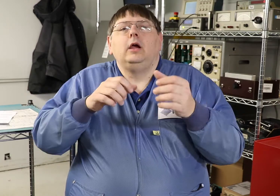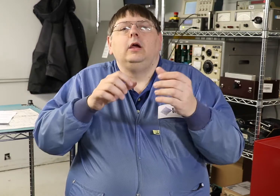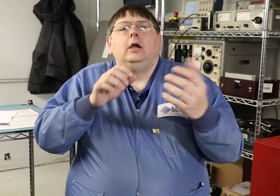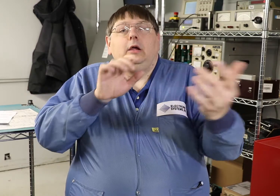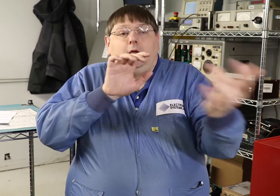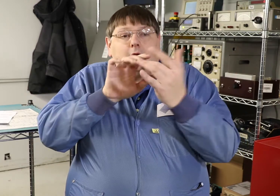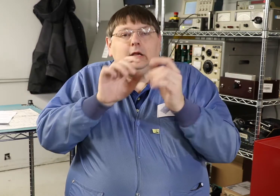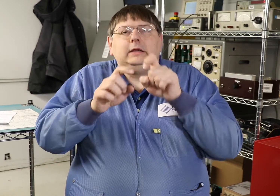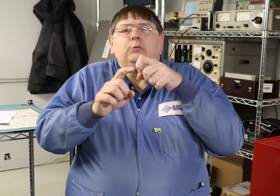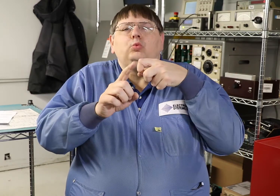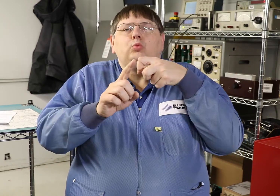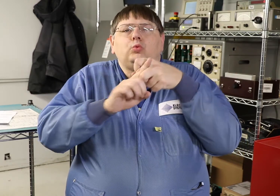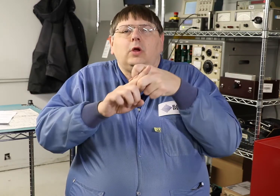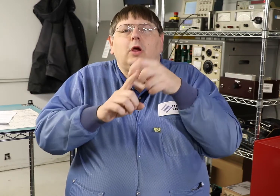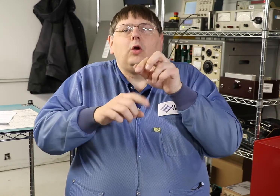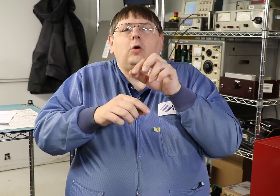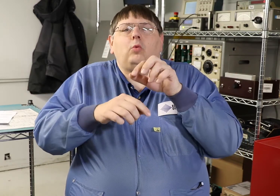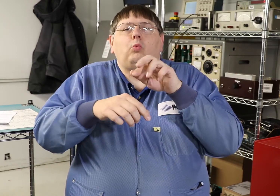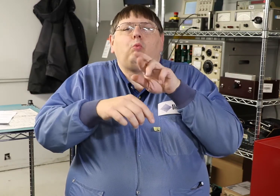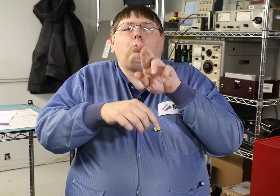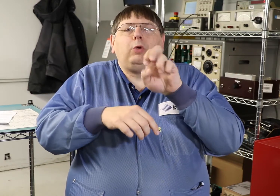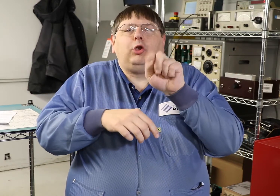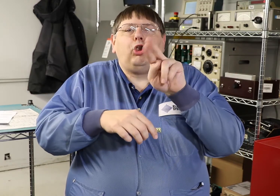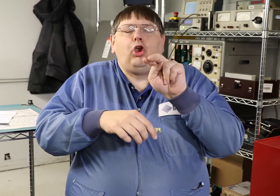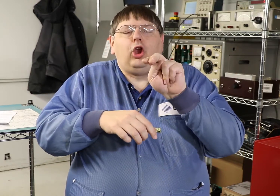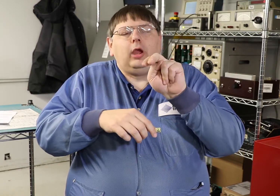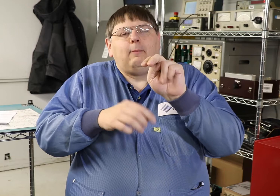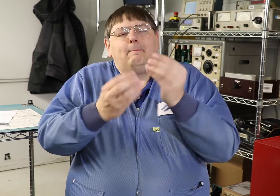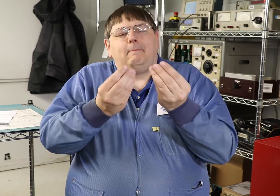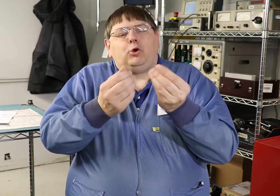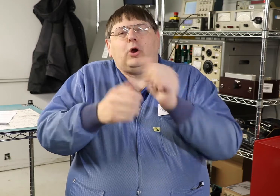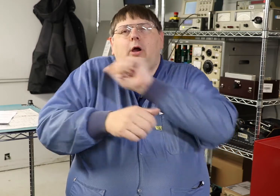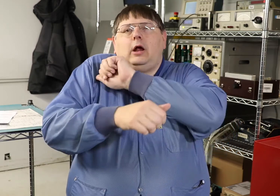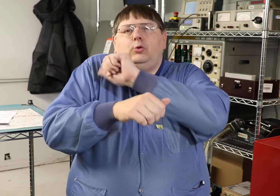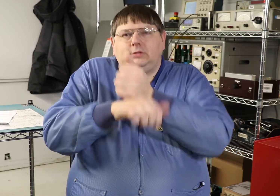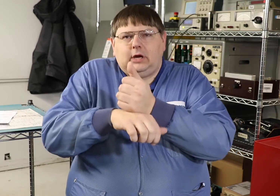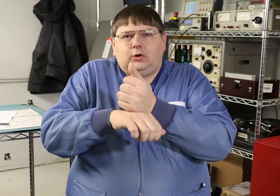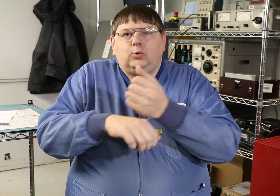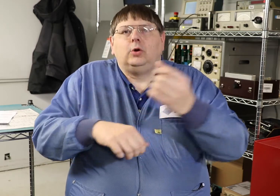Customers contact us with a problem and we initiate the return merchandise authorization.